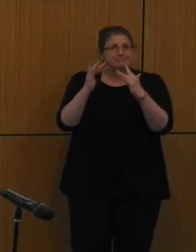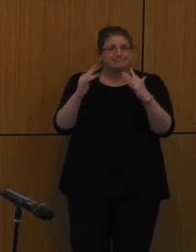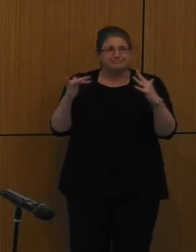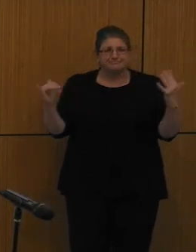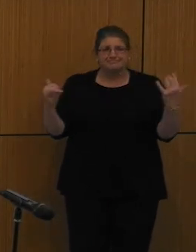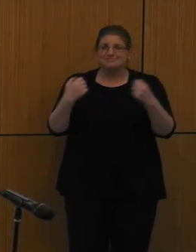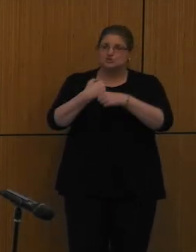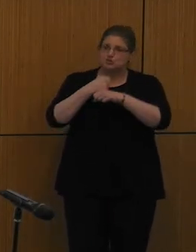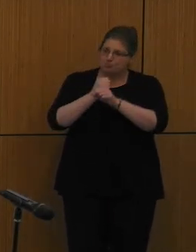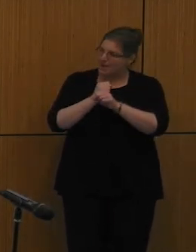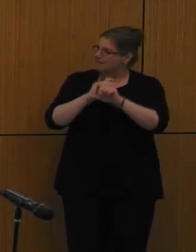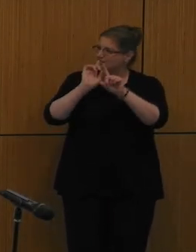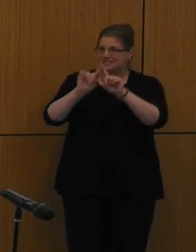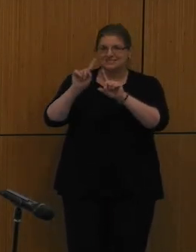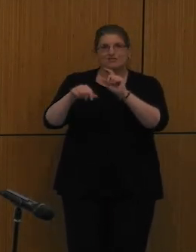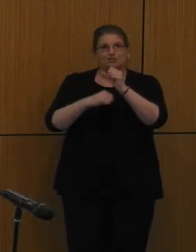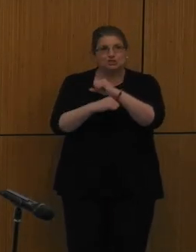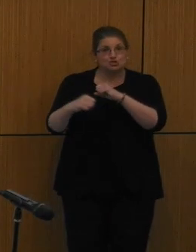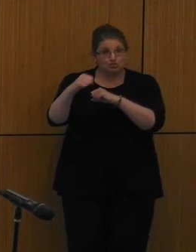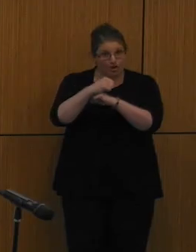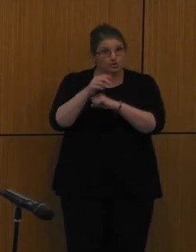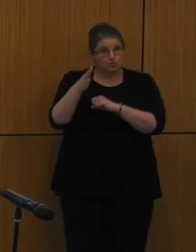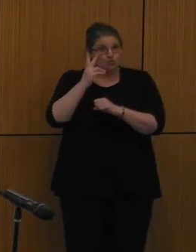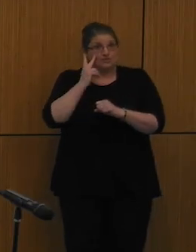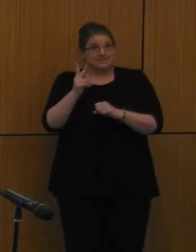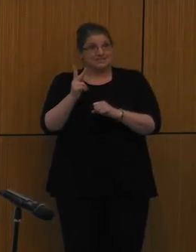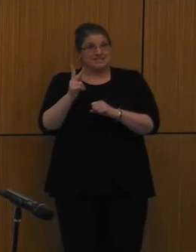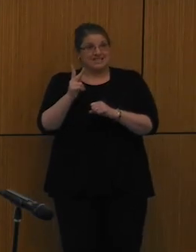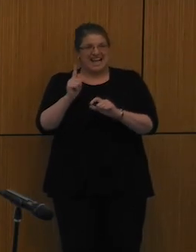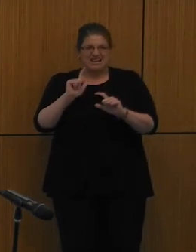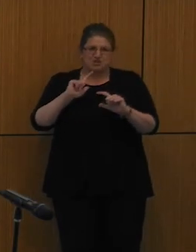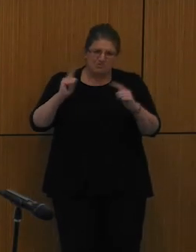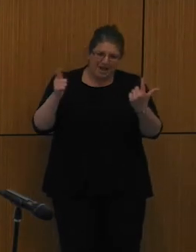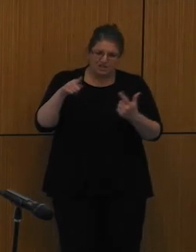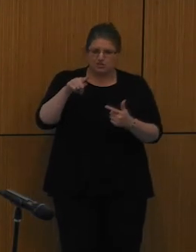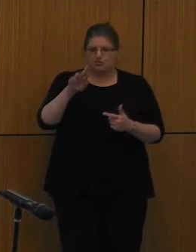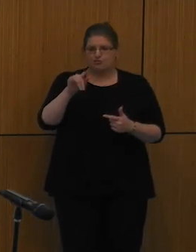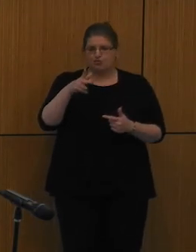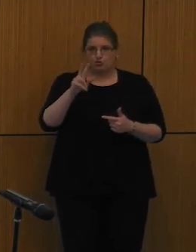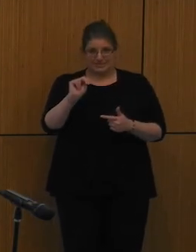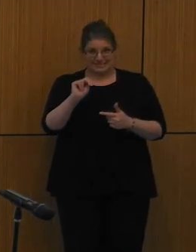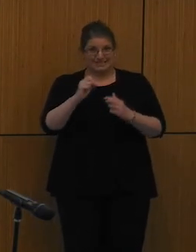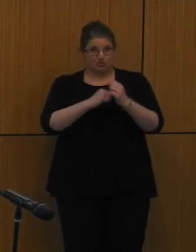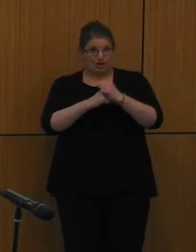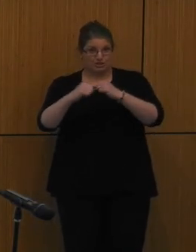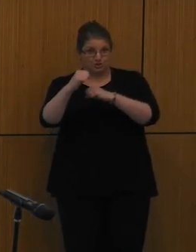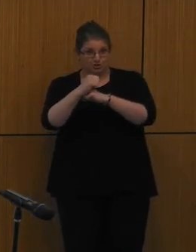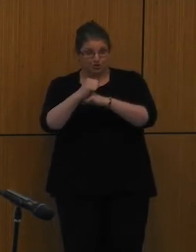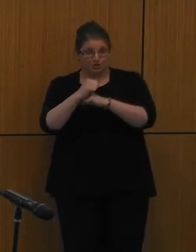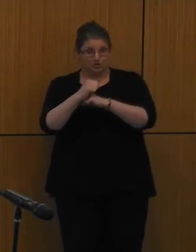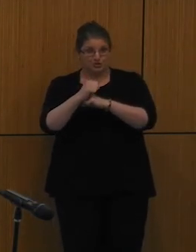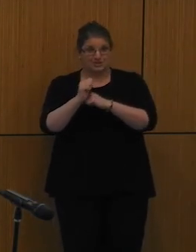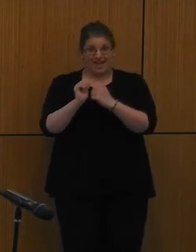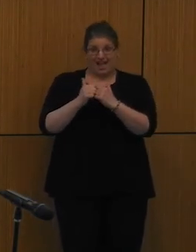that you end up seeing as these massive, protein structures. We've been able to do that with the help of genome sequencing.